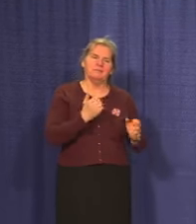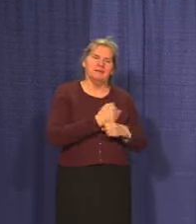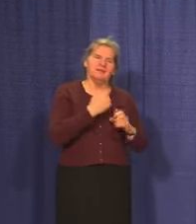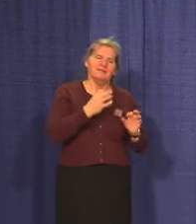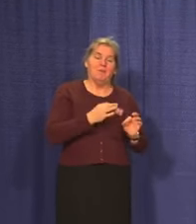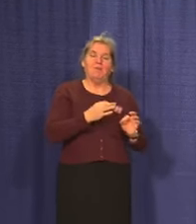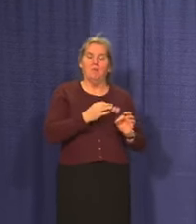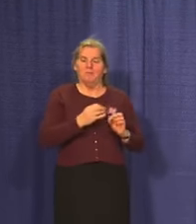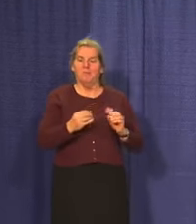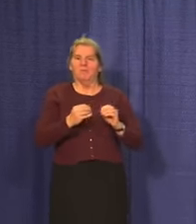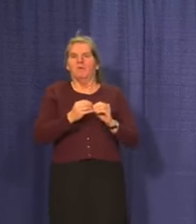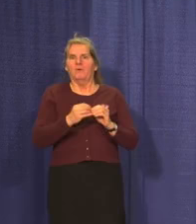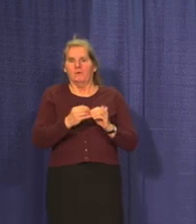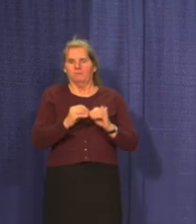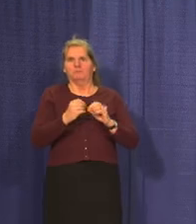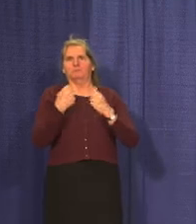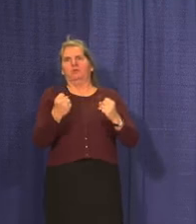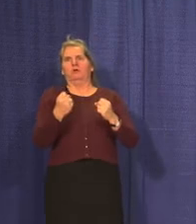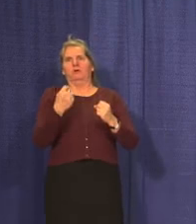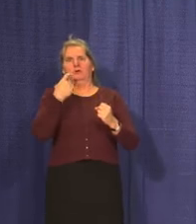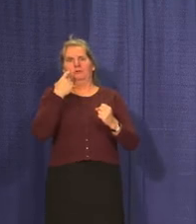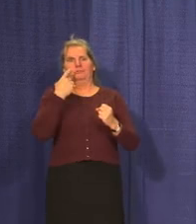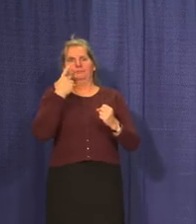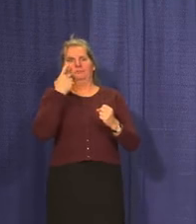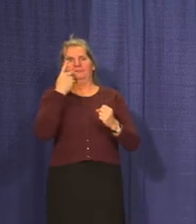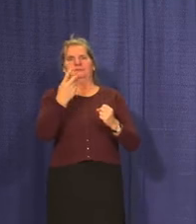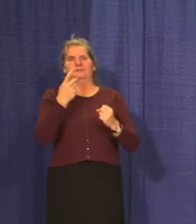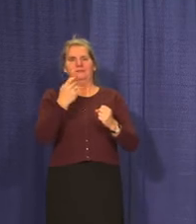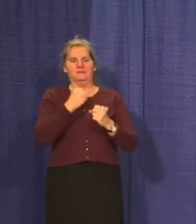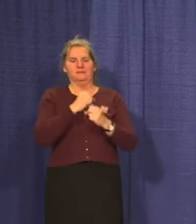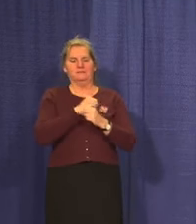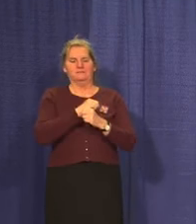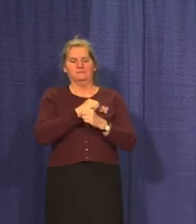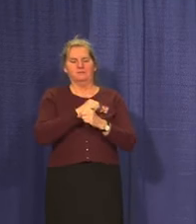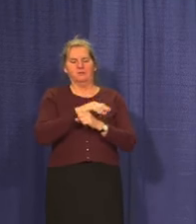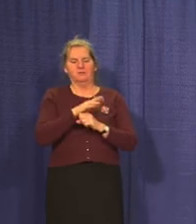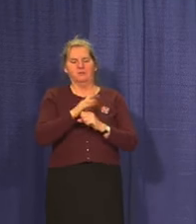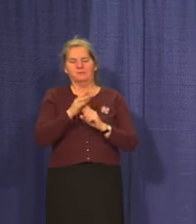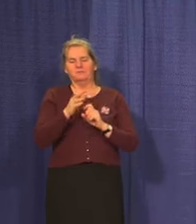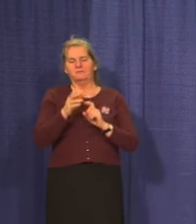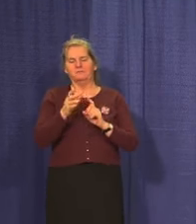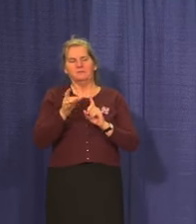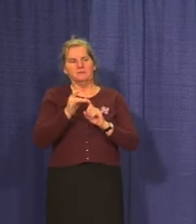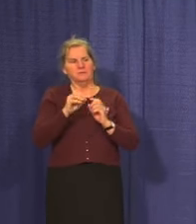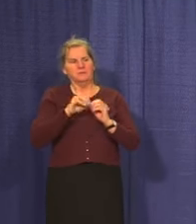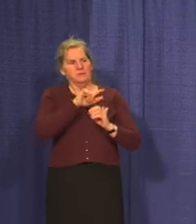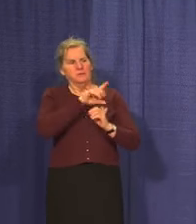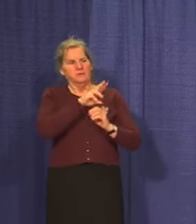ANOTHER EXAMPLE WAS THE ANNOUNCEMENT FROM THE PREMIER OF BC YESTERDAY.